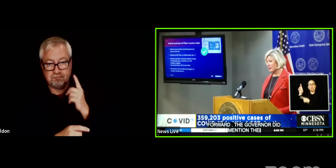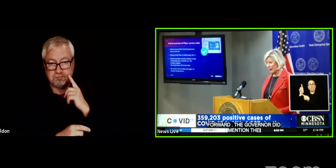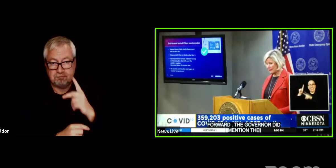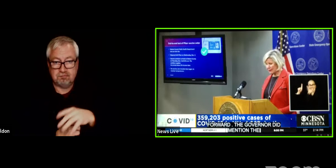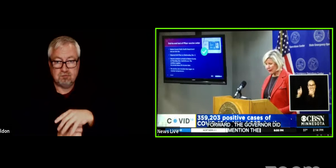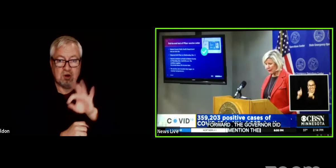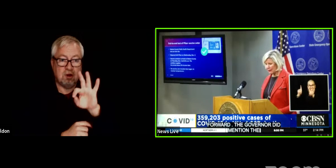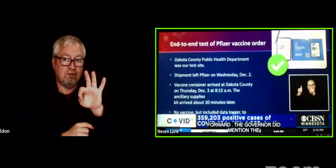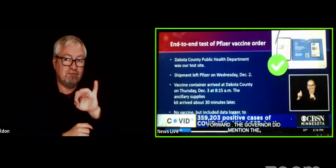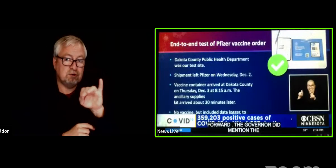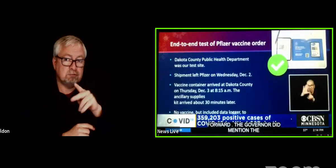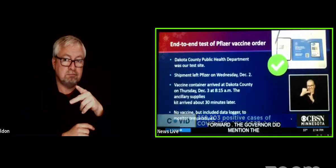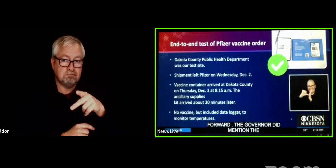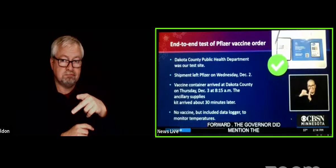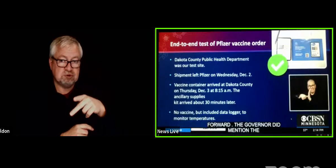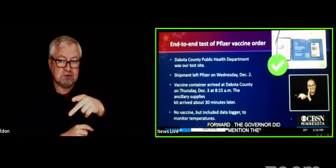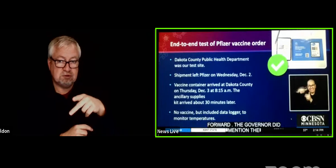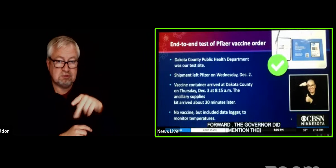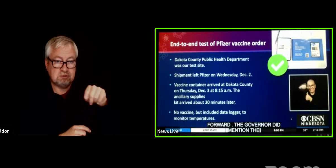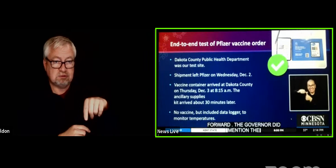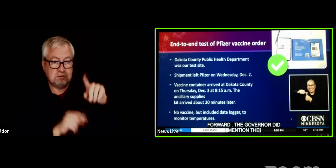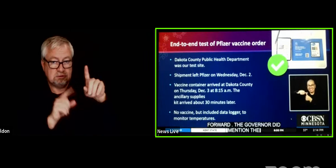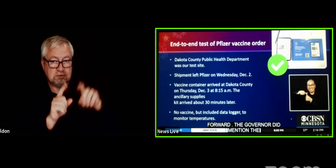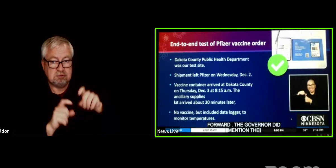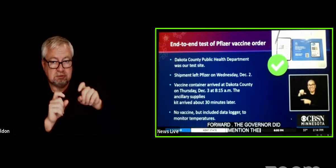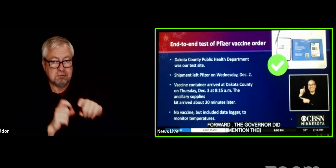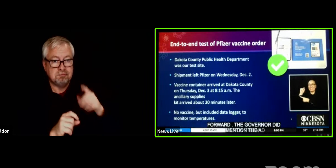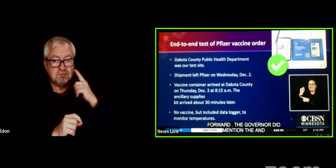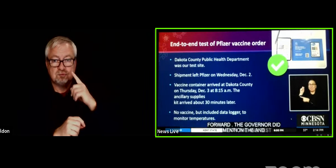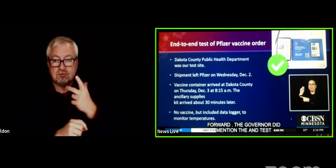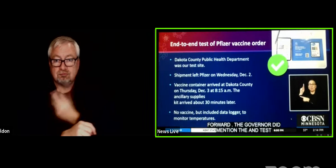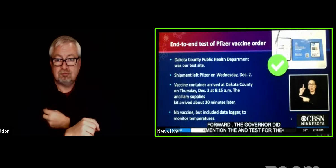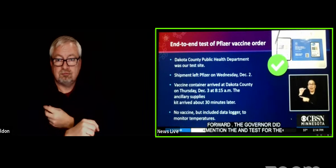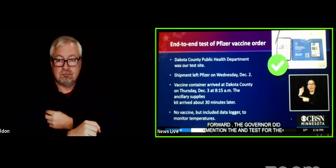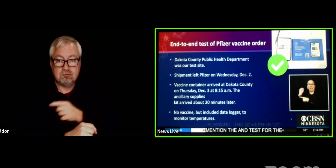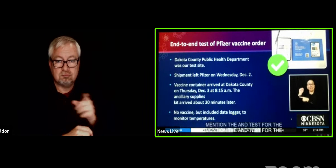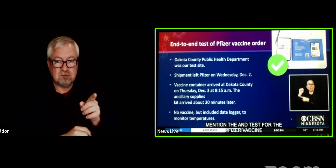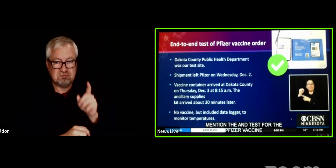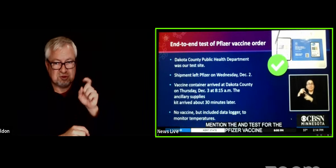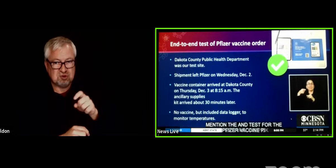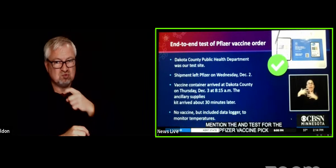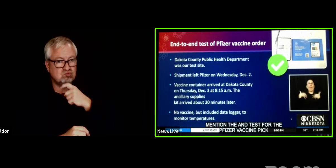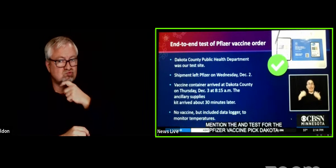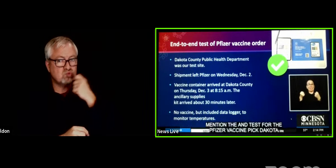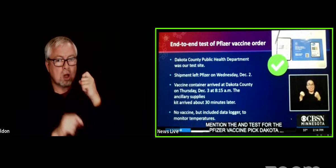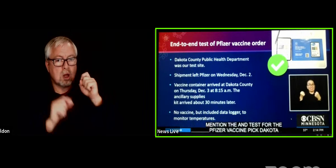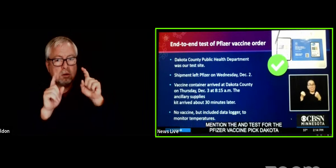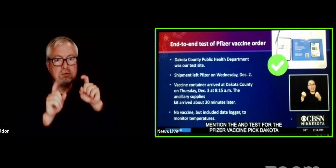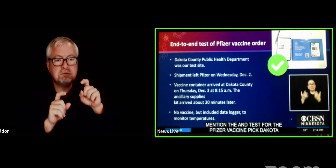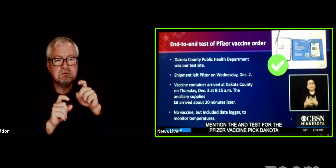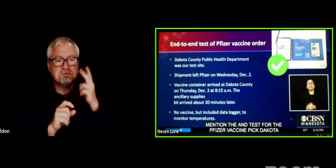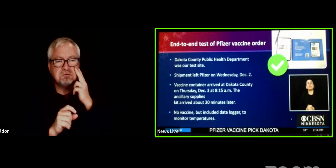TEST SITE. WE ORDERED THE VACCINE FOR THEM, IT LEFT PFIZER ON DECEMBER 2nd AND ARRIVED AT DAKOTA COUNTY